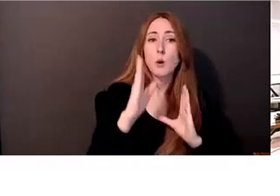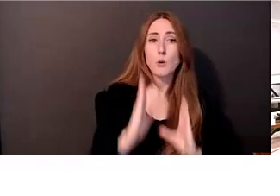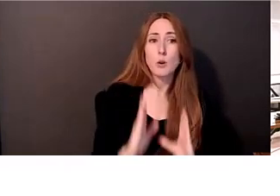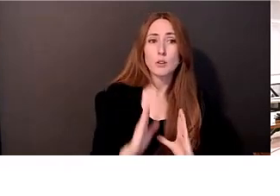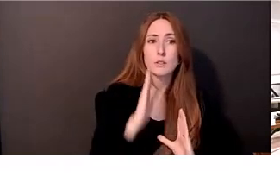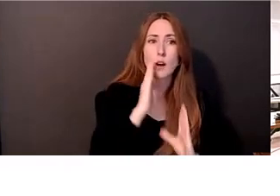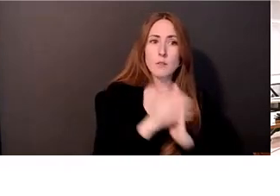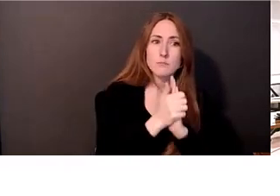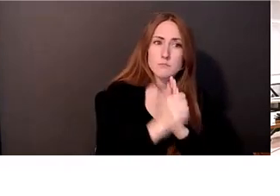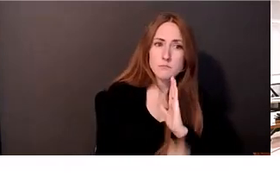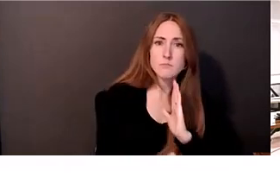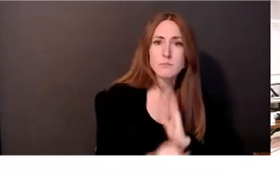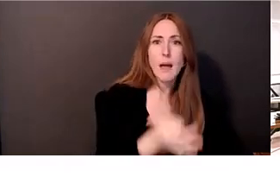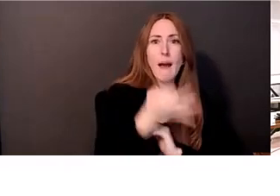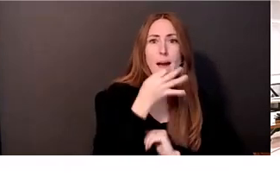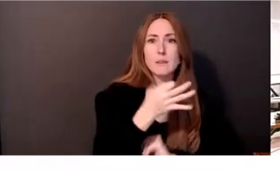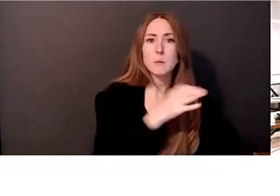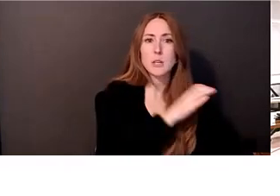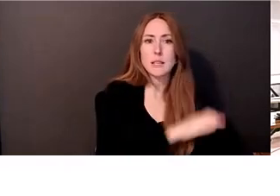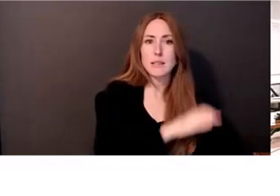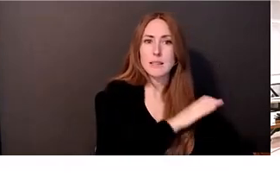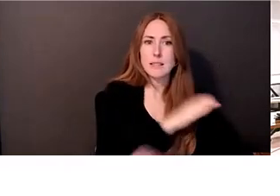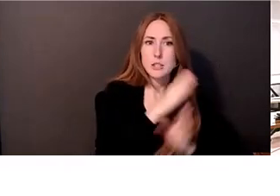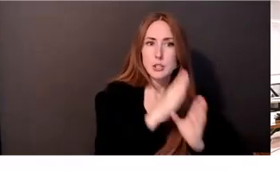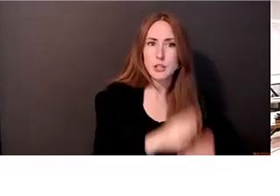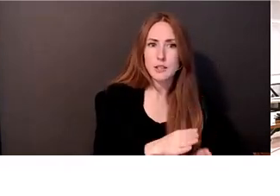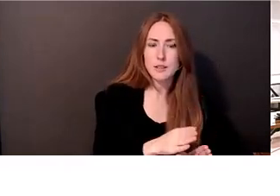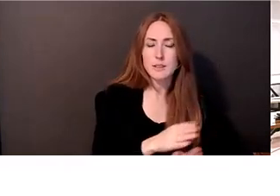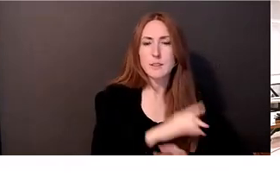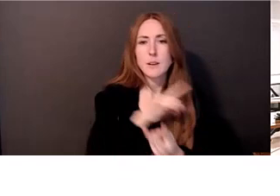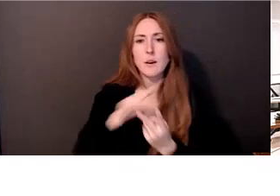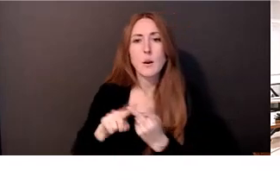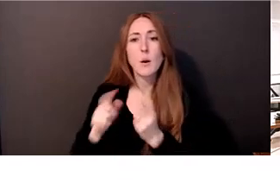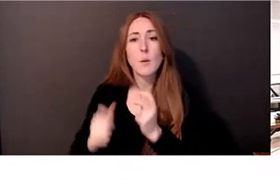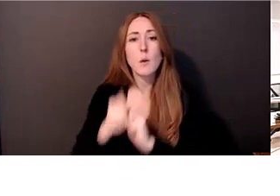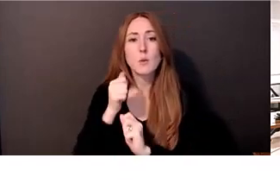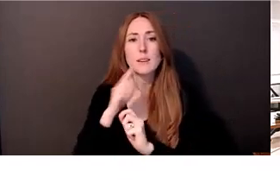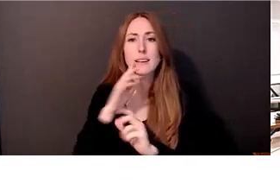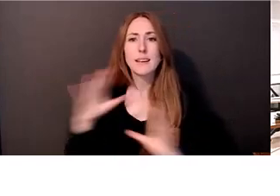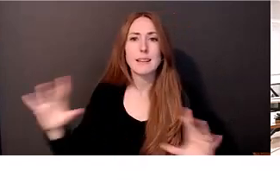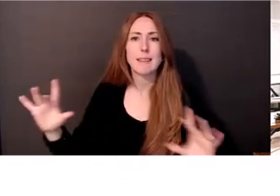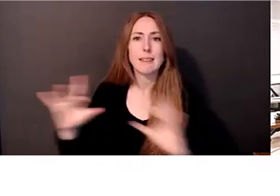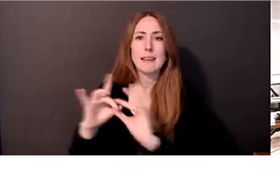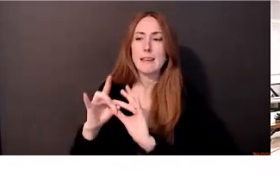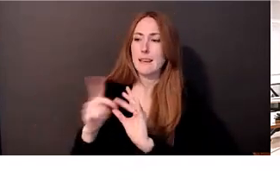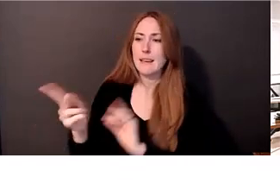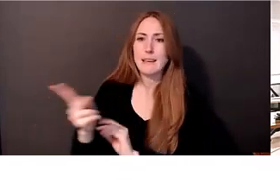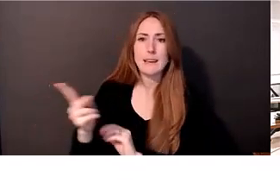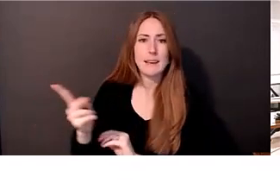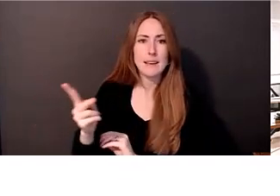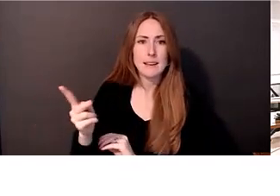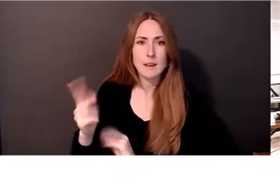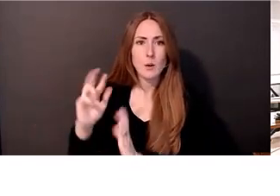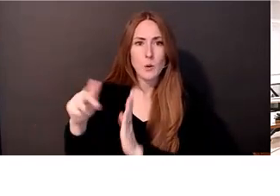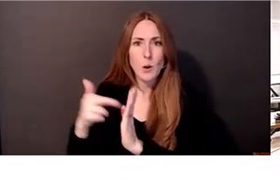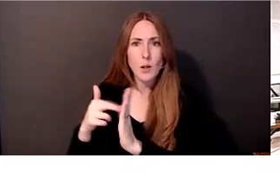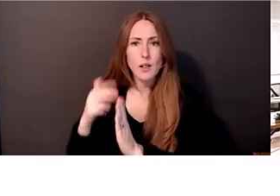They mainly do linking agent role and do time-saving tasks.